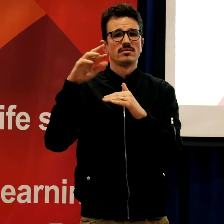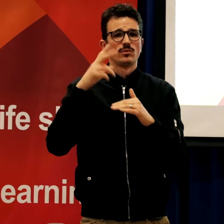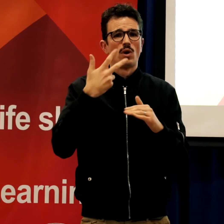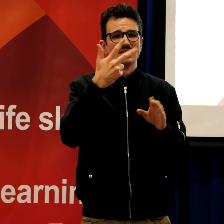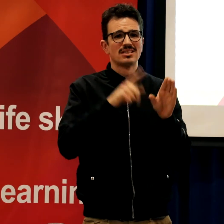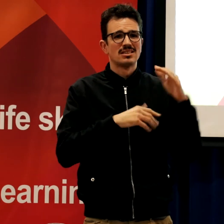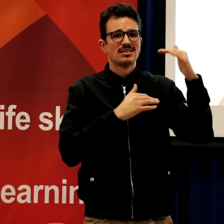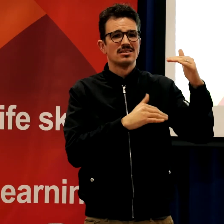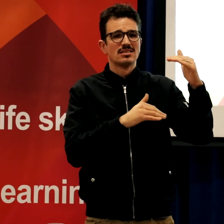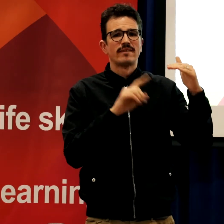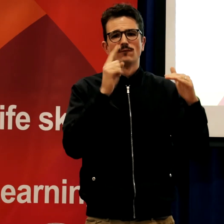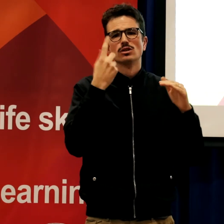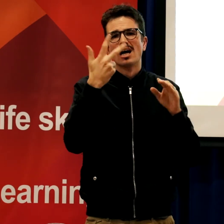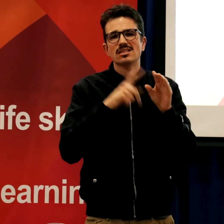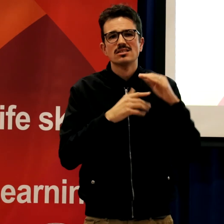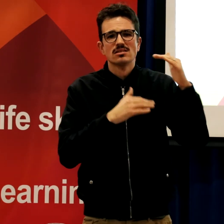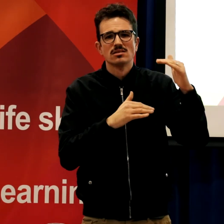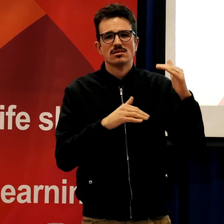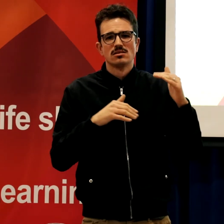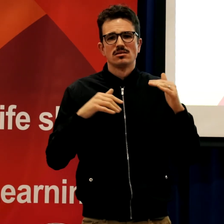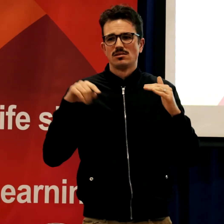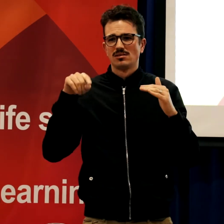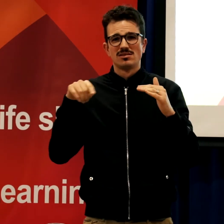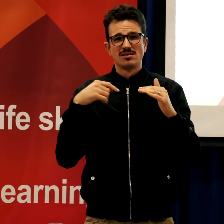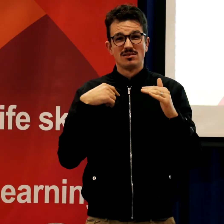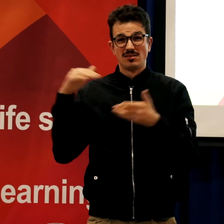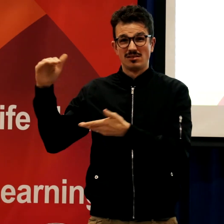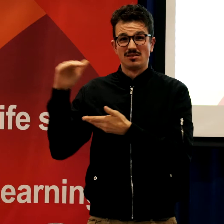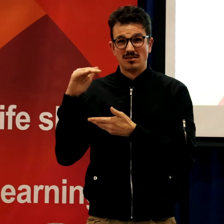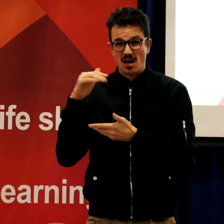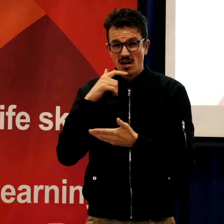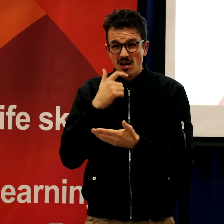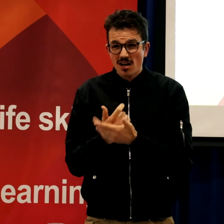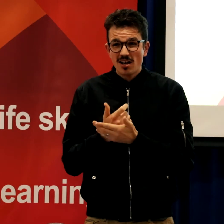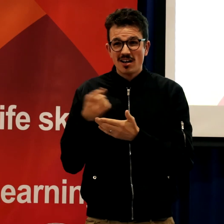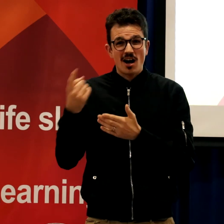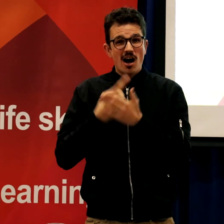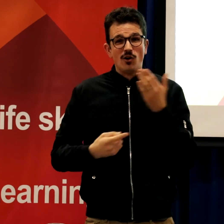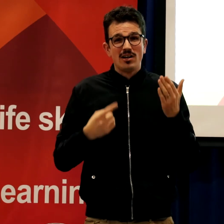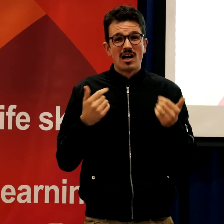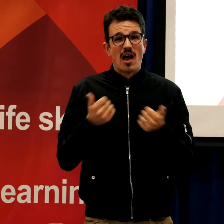and limited funding for just the 8 years. That was it, and then you were on your own after that.